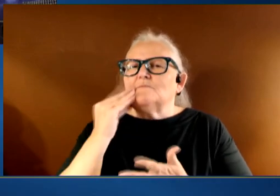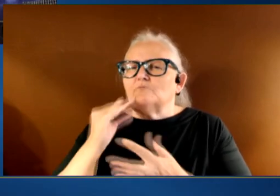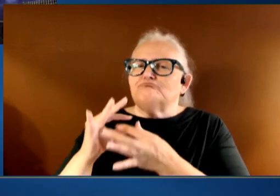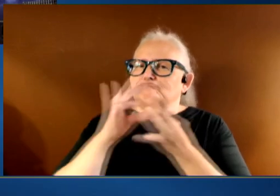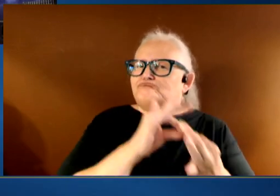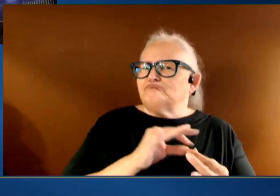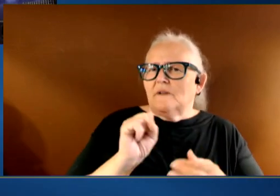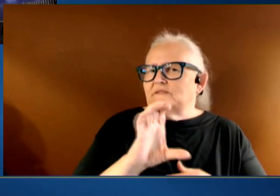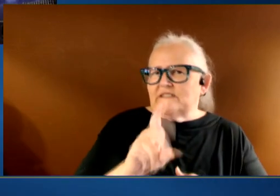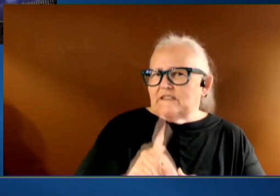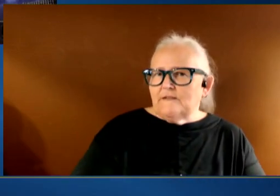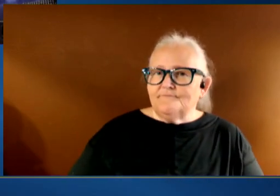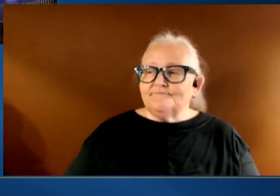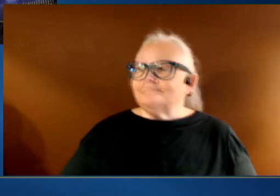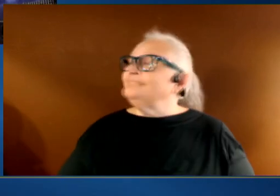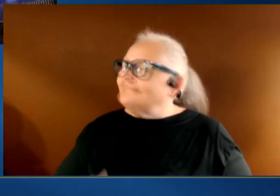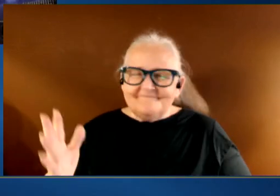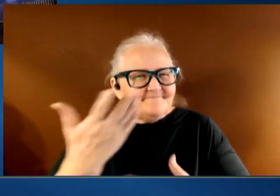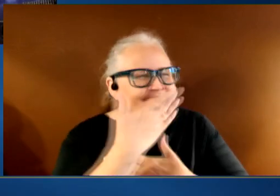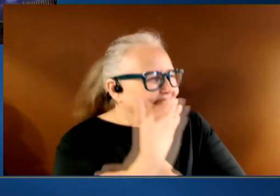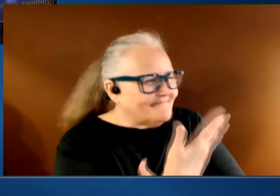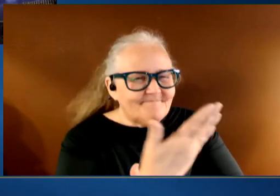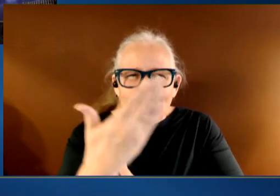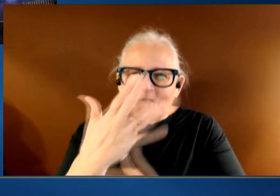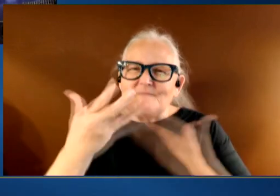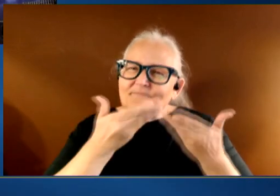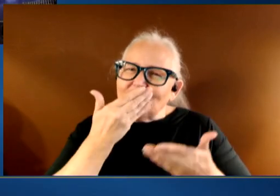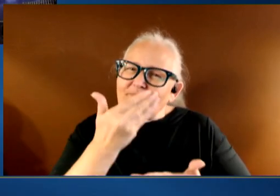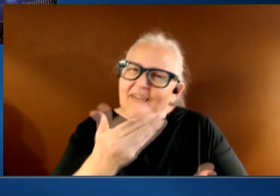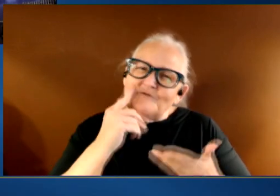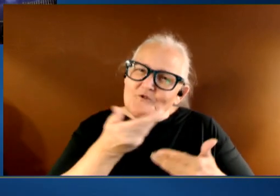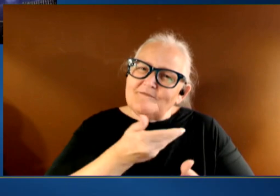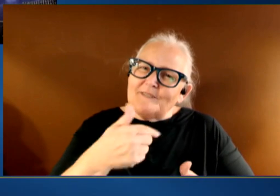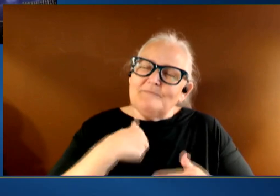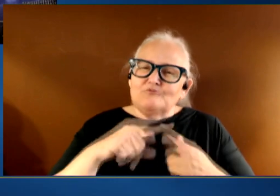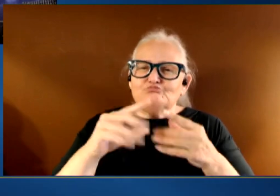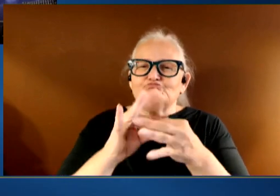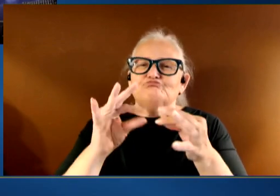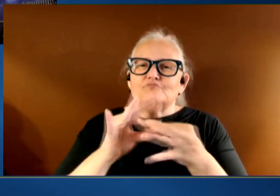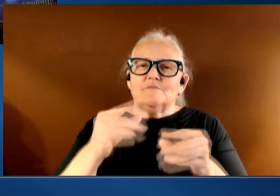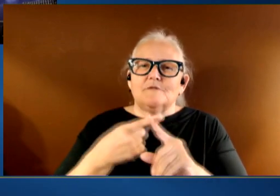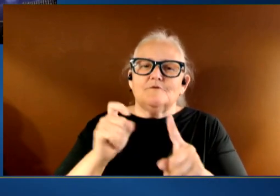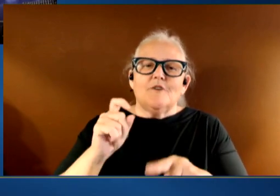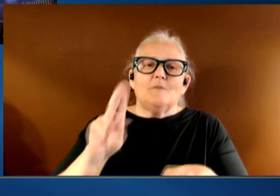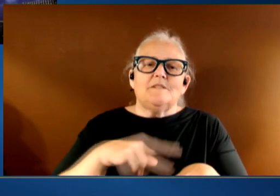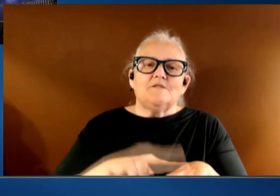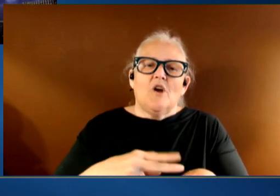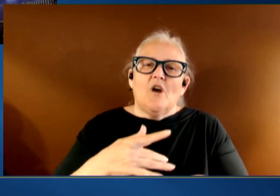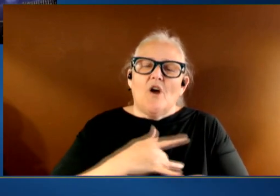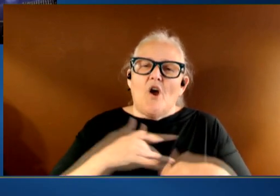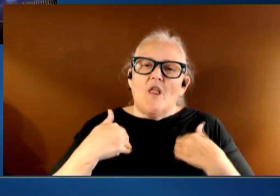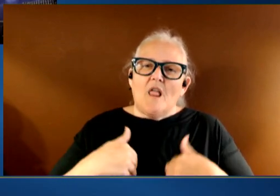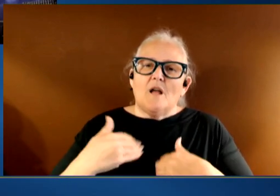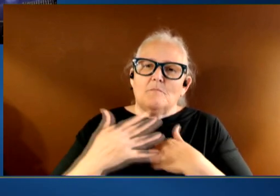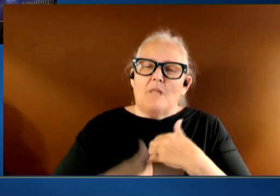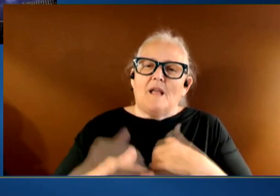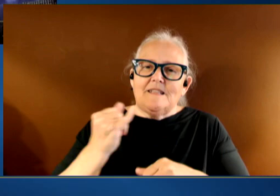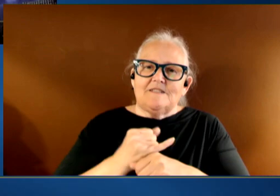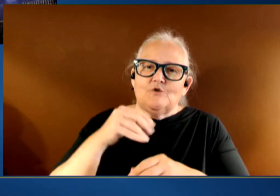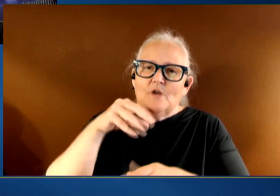Courtney Fitzhugh: Good morning. Thank you so much for inviting me to speak on behalf of the National Heart, Lung, and Blood Institute at NIH, and I'm going to speak about the work